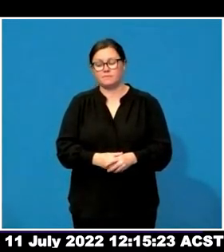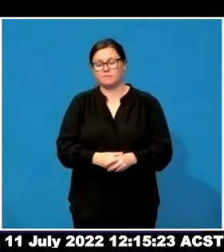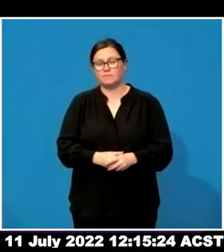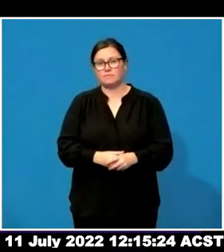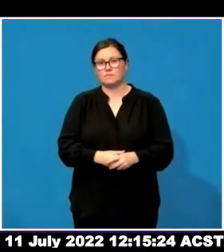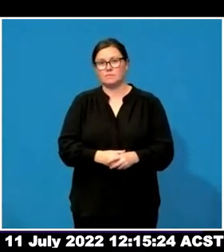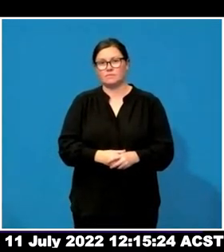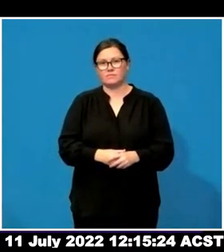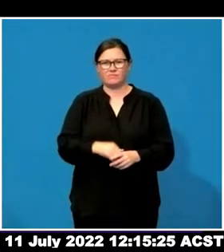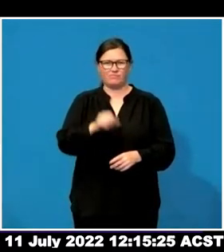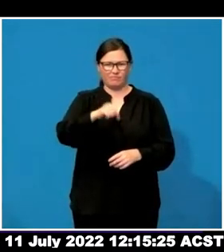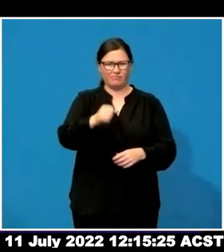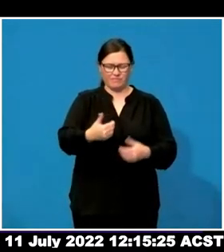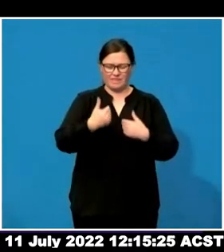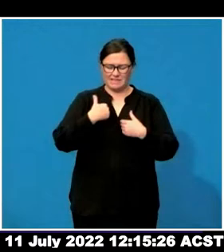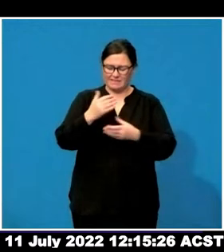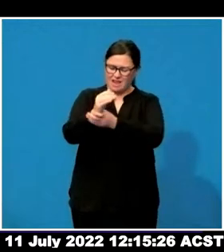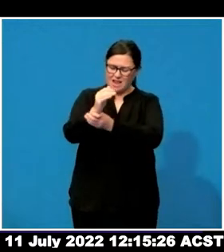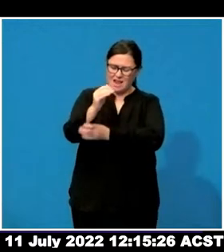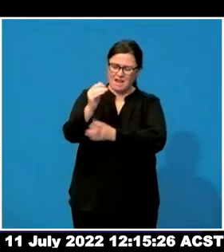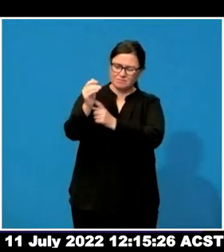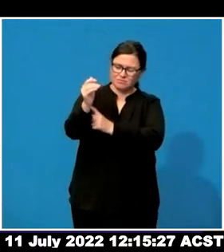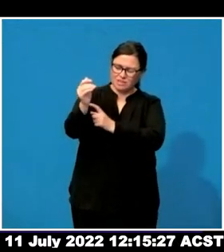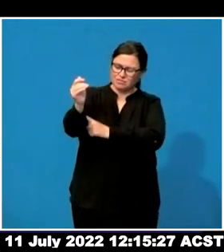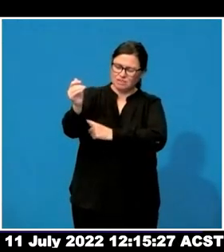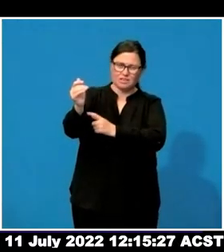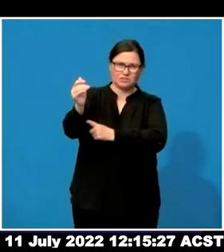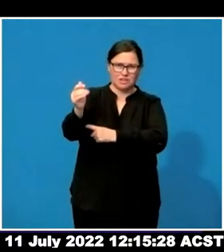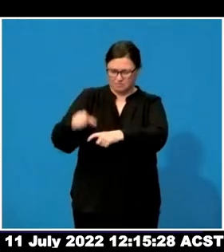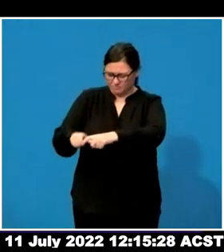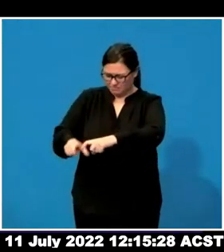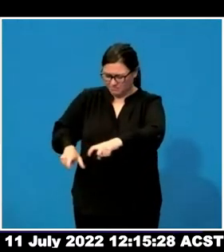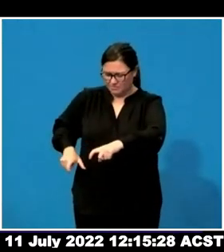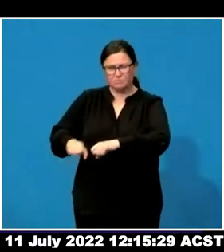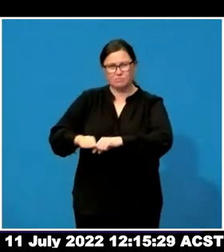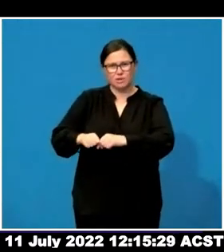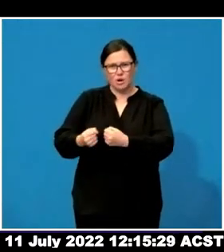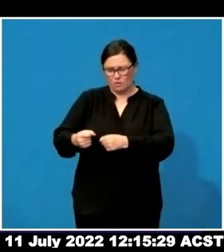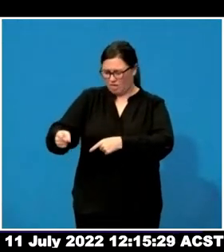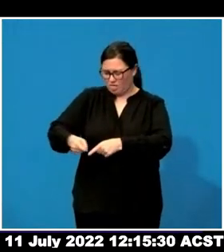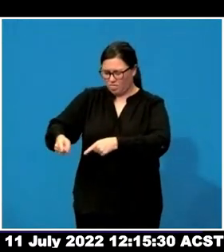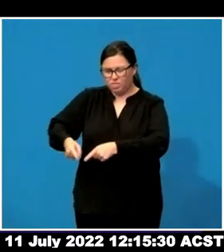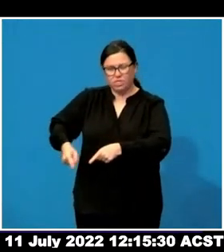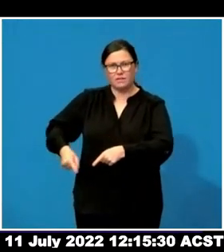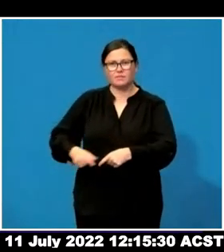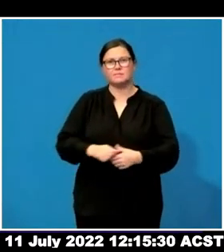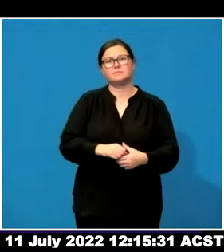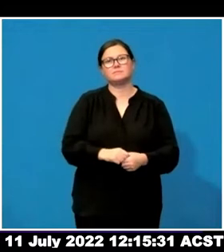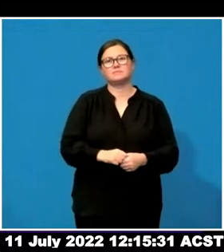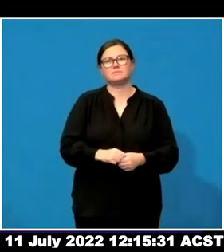Has it got cracks in it? Yeah, that's why I wear this jumper. And so, you wear jumpers so that it doesn't -